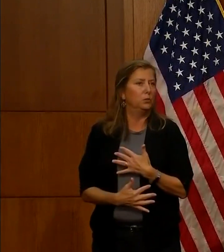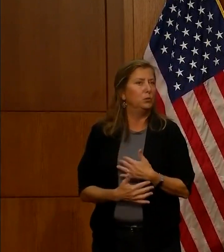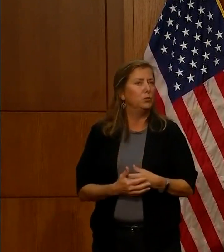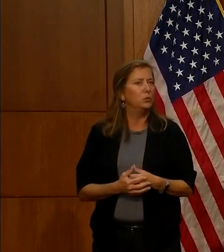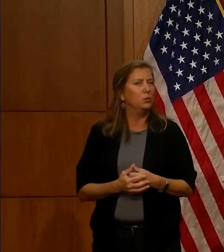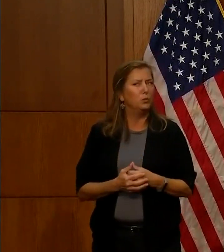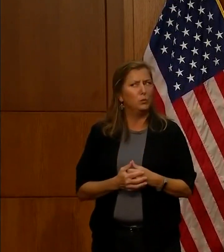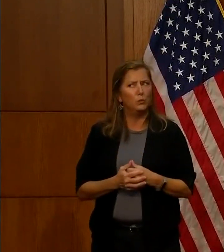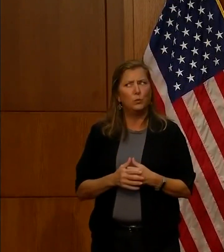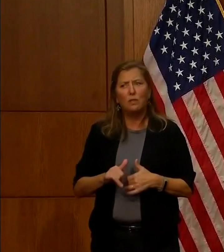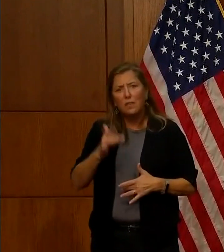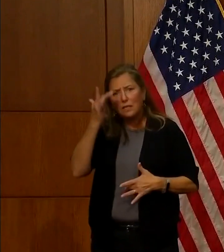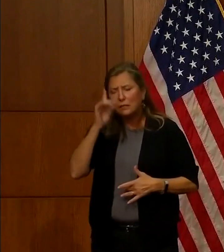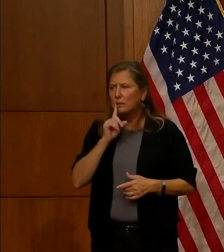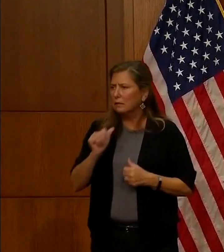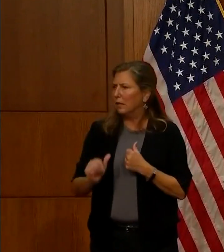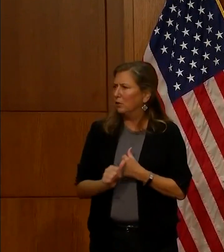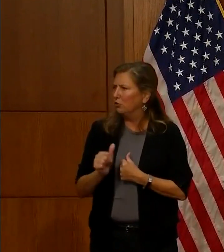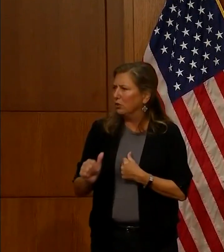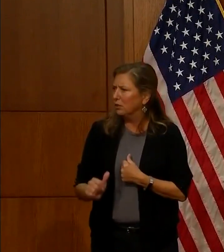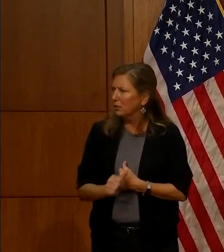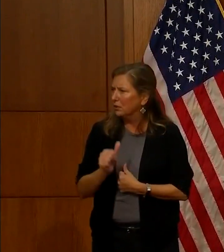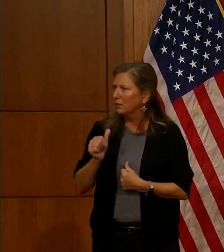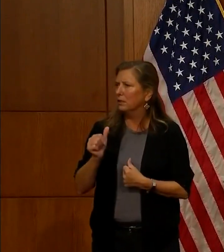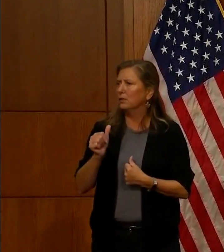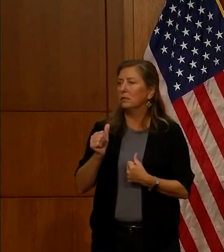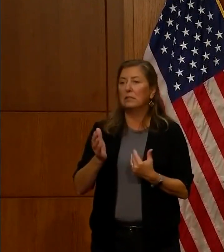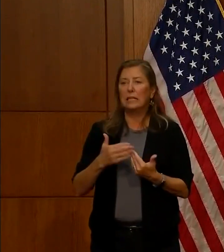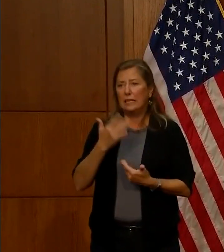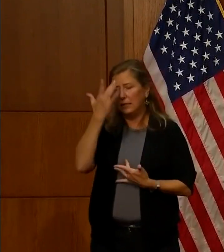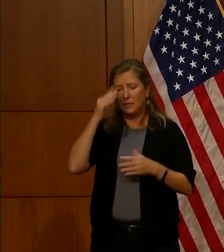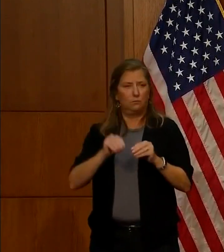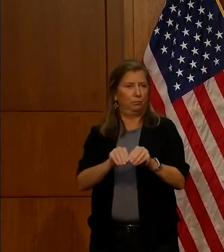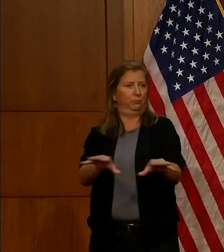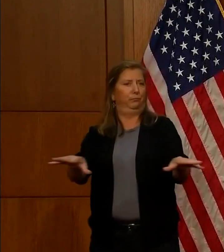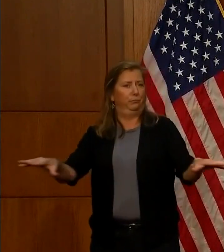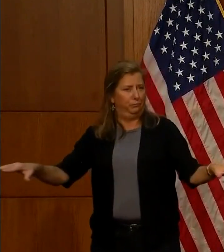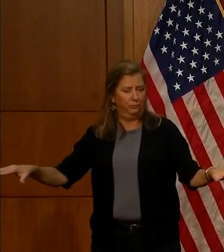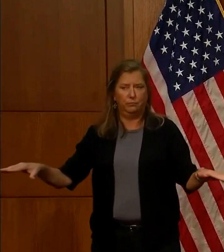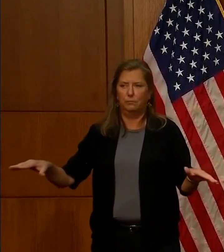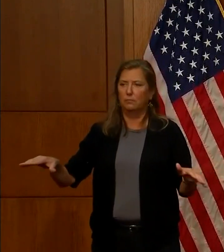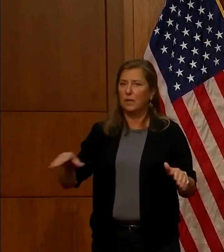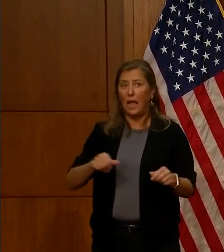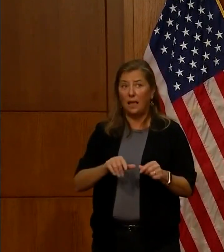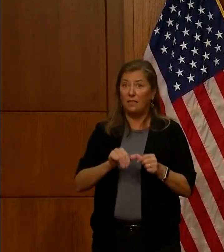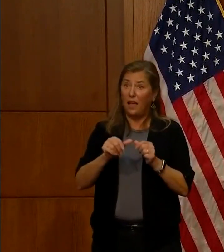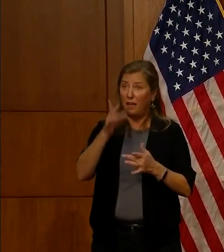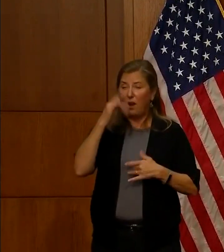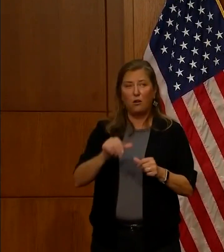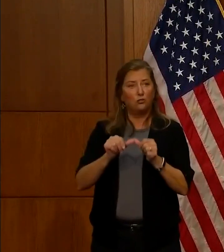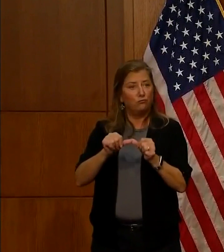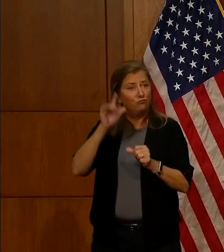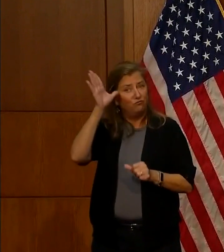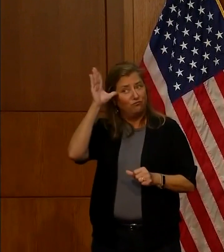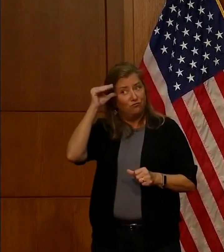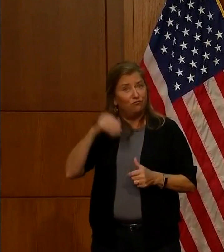FRIGHTENING. THIS IS A DANGEROUS VIRUS IT IS VERY